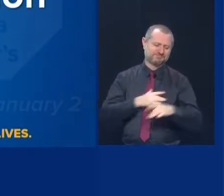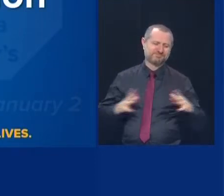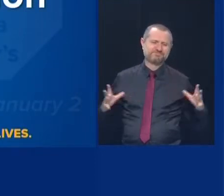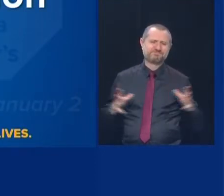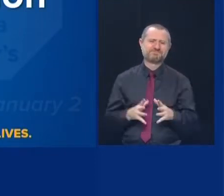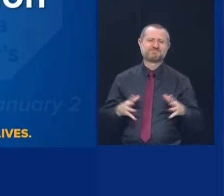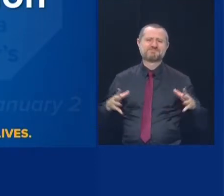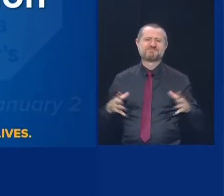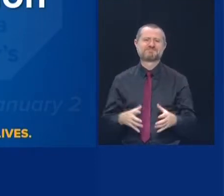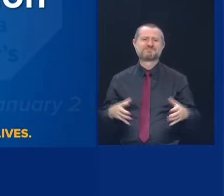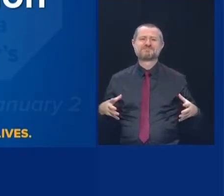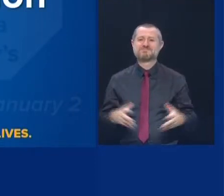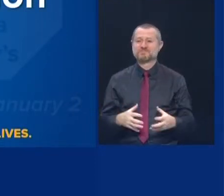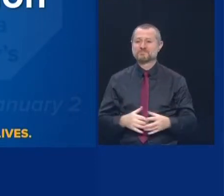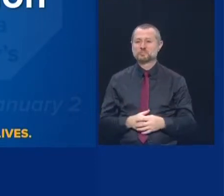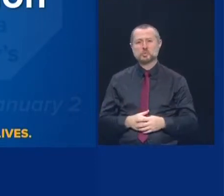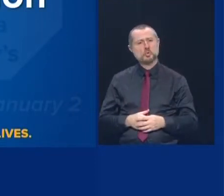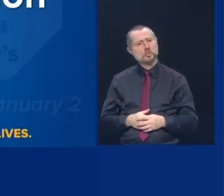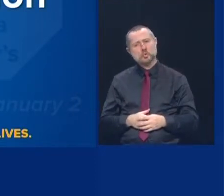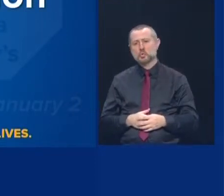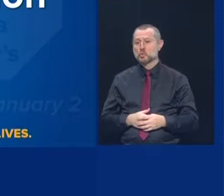BUT YOU'RE GOING INTO THE PERIOD